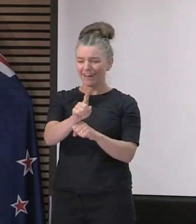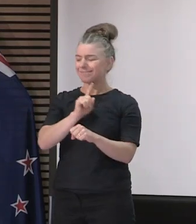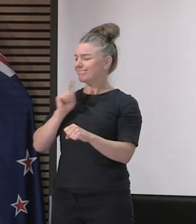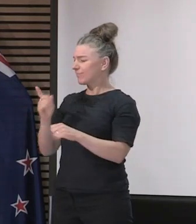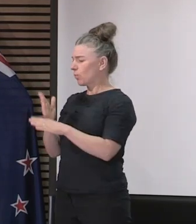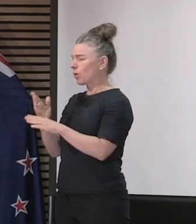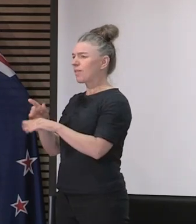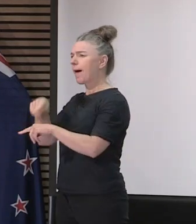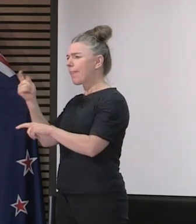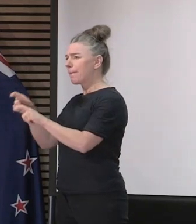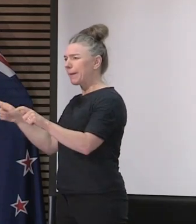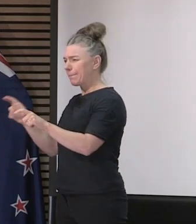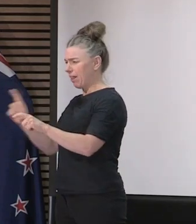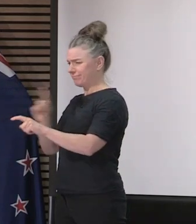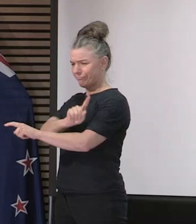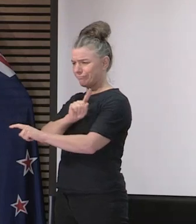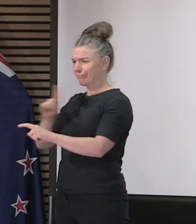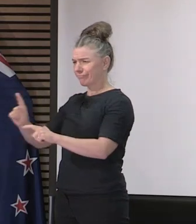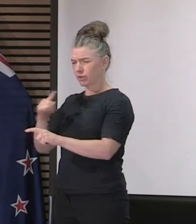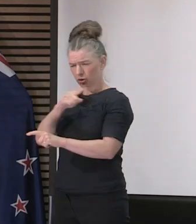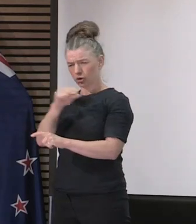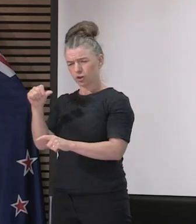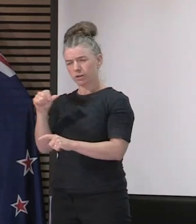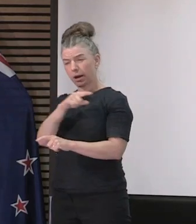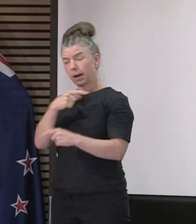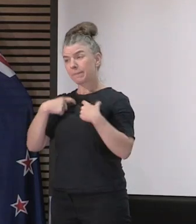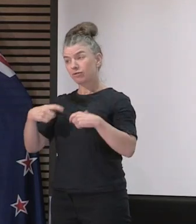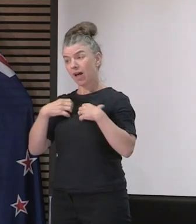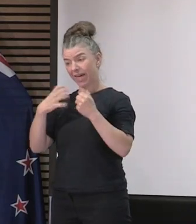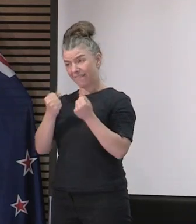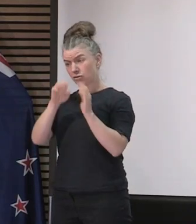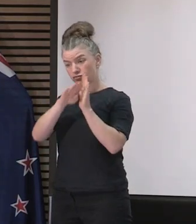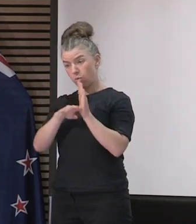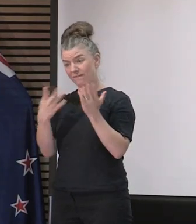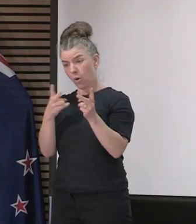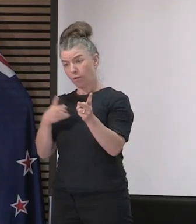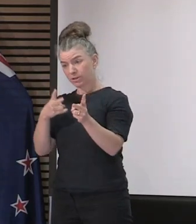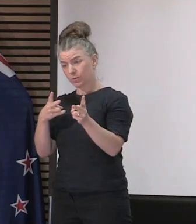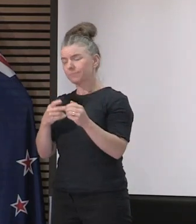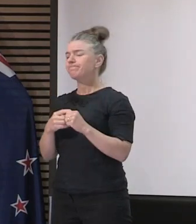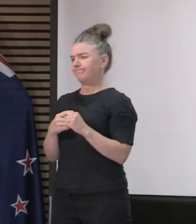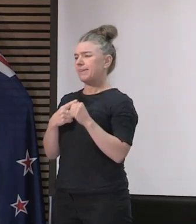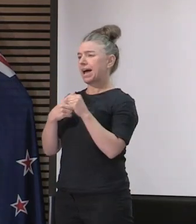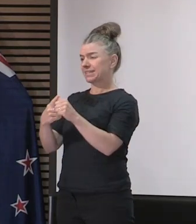In regards moving between covert wards and other wards,